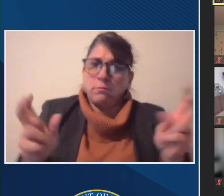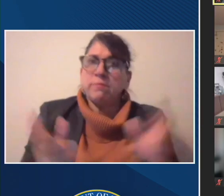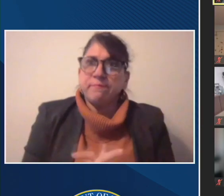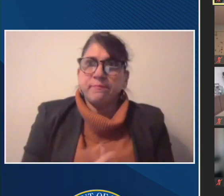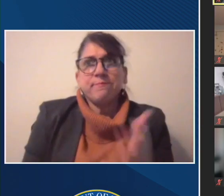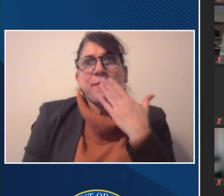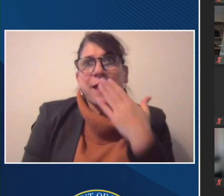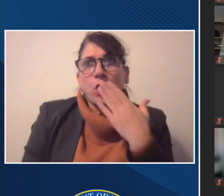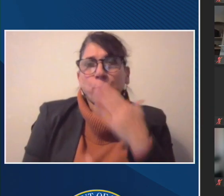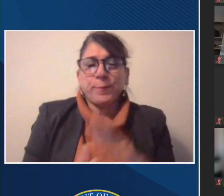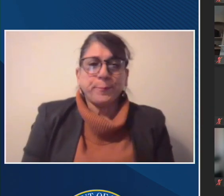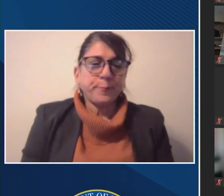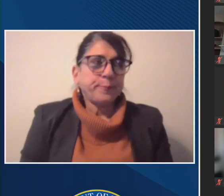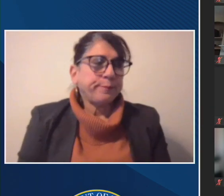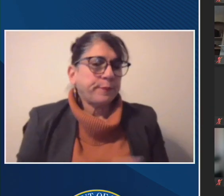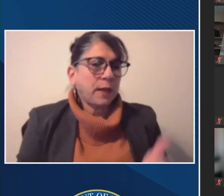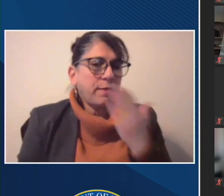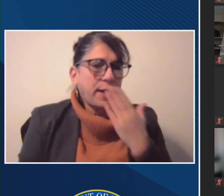Thank you, Barmak. Magin?